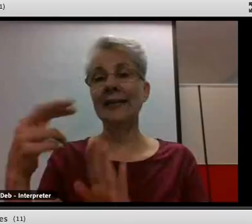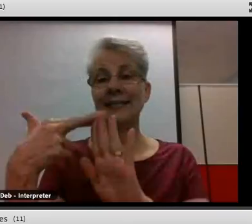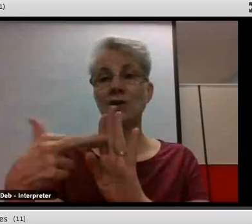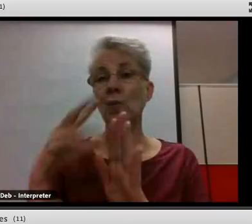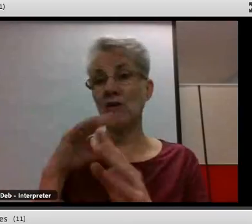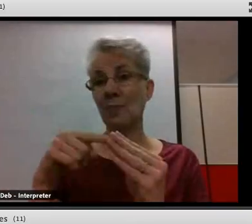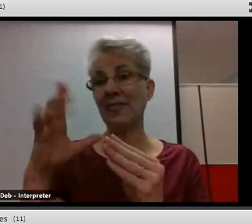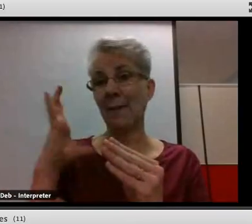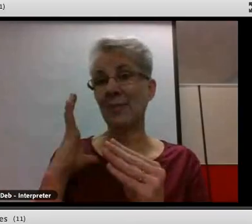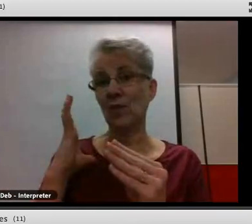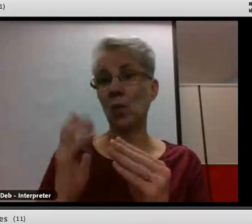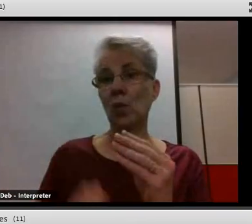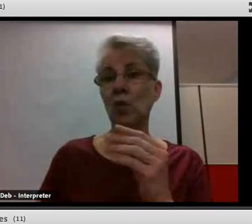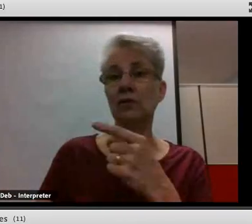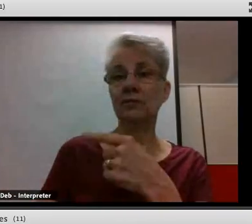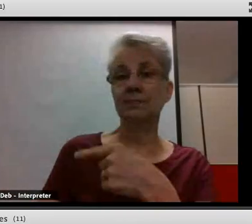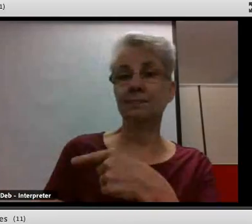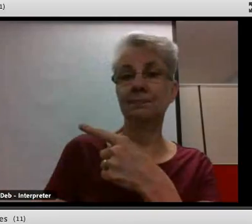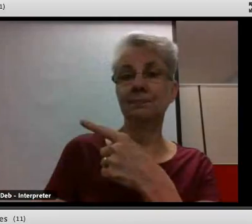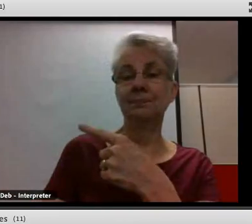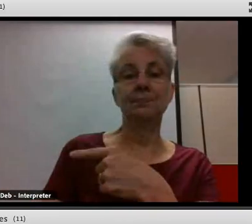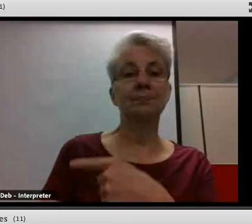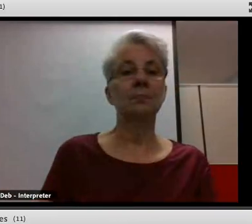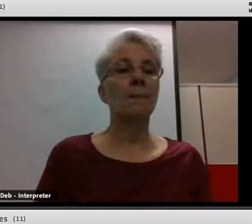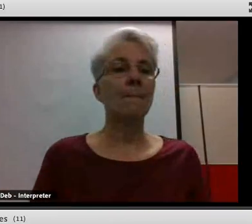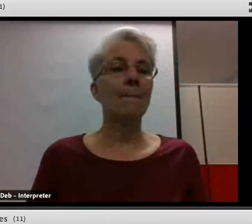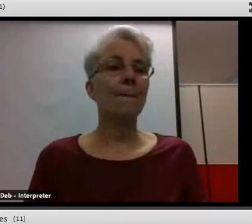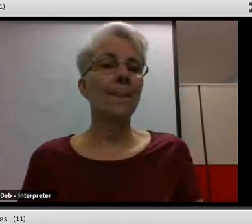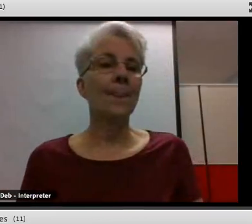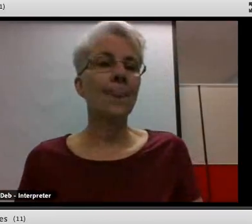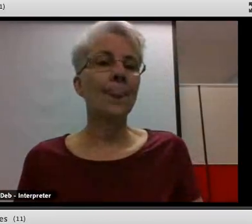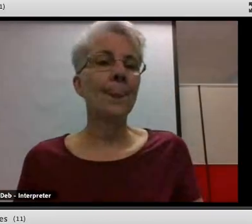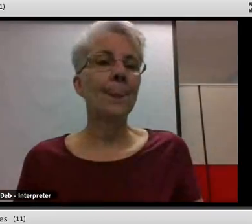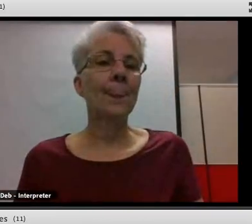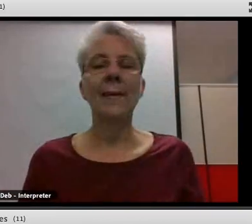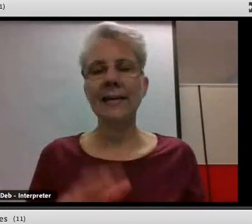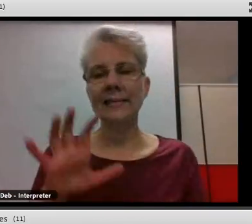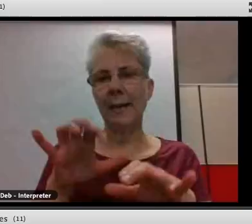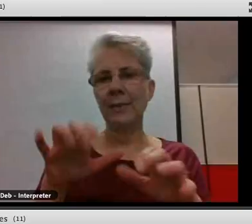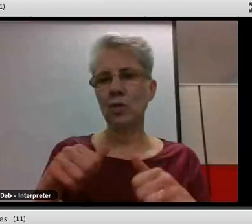It even tells you about, you know, here is a helpful hint,